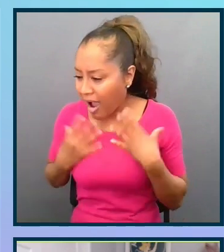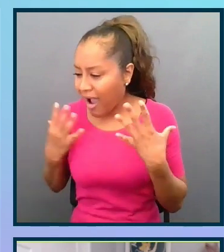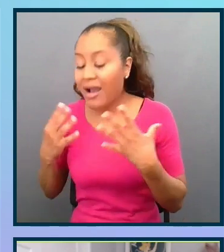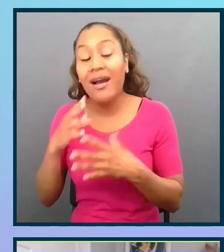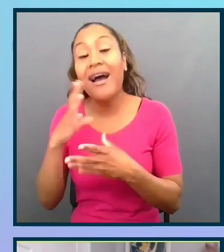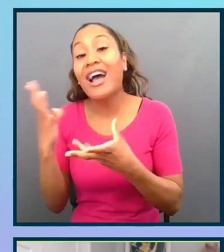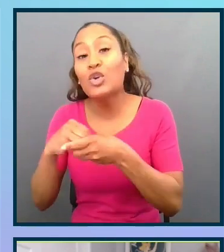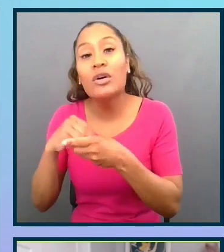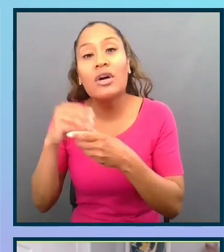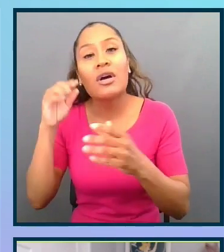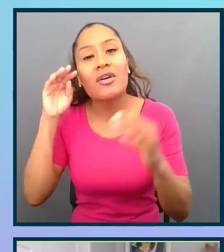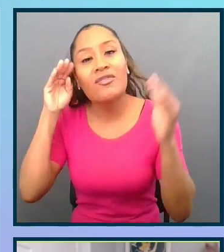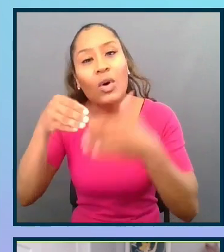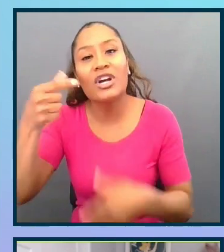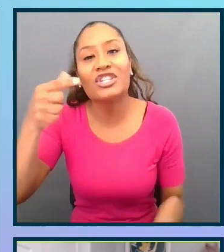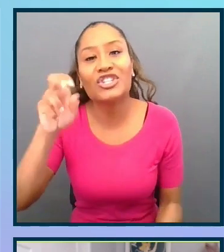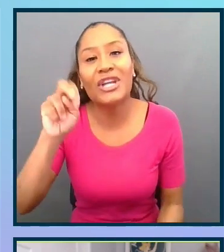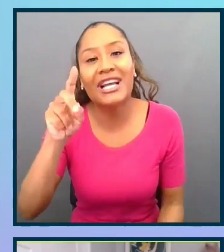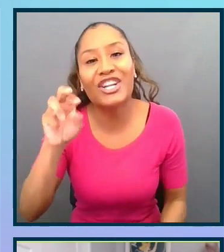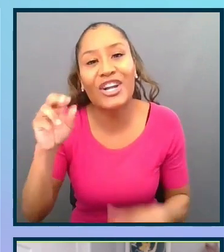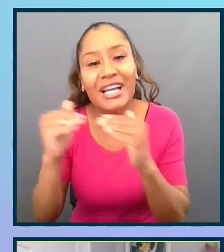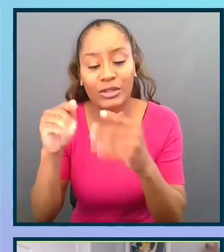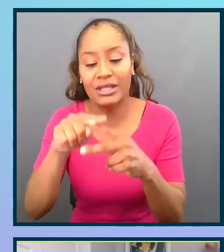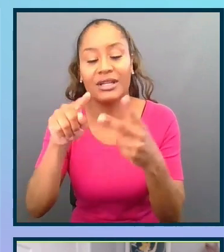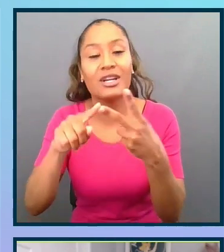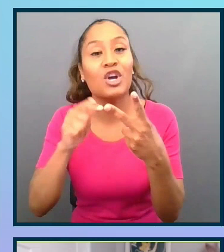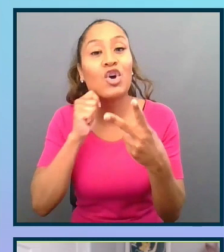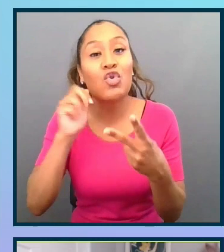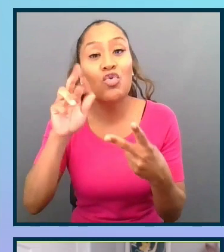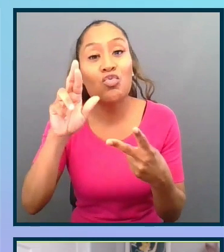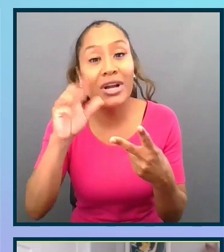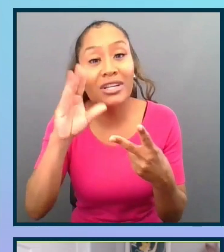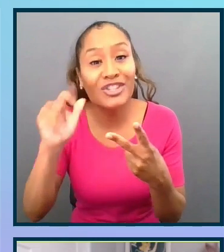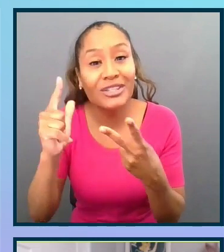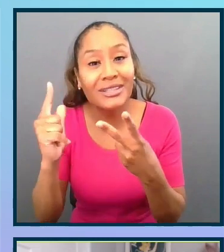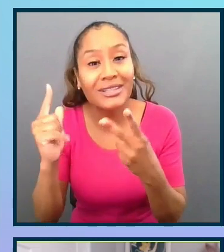racial equity, and creating experiences that are more holistically equitable,